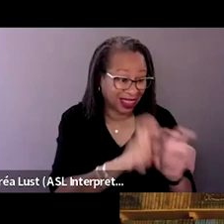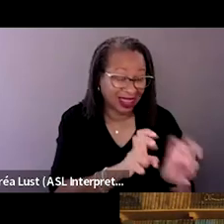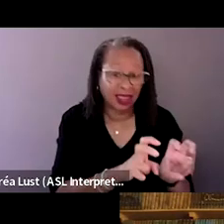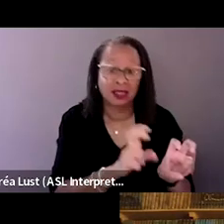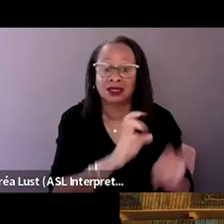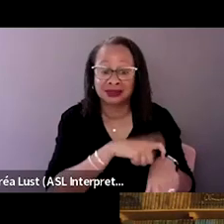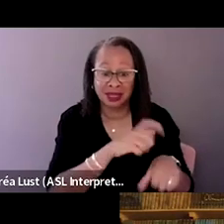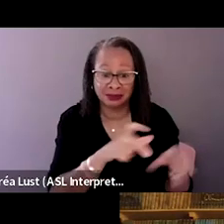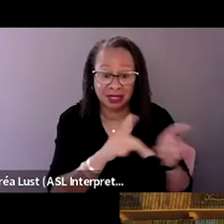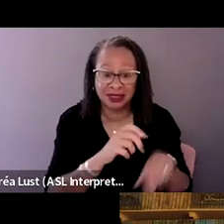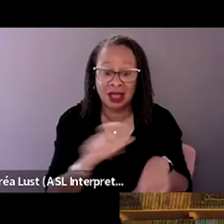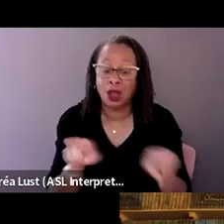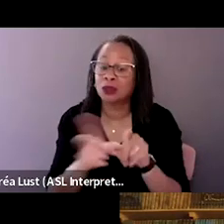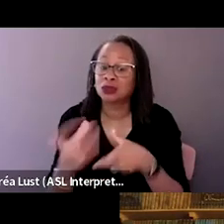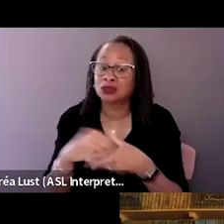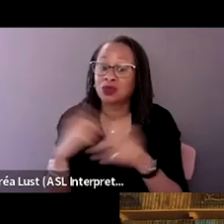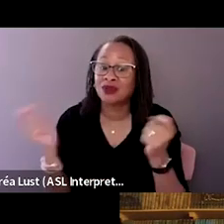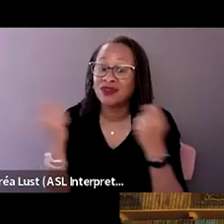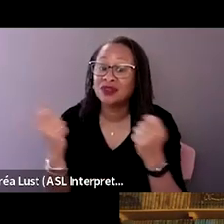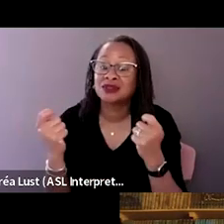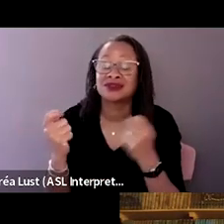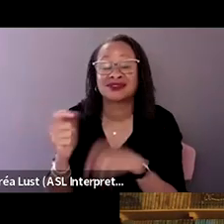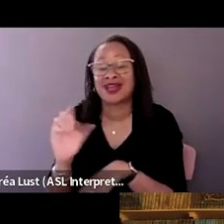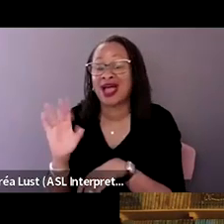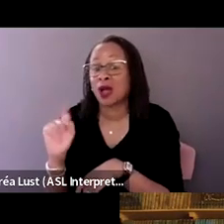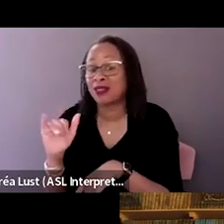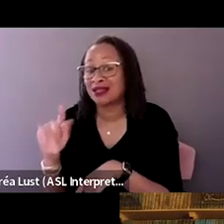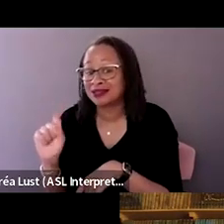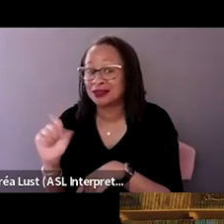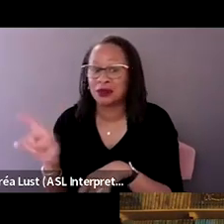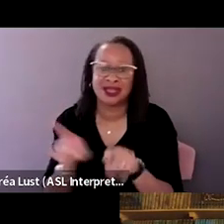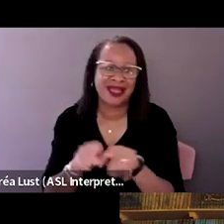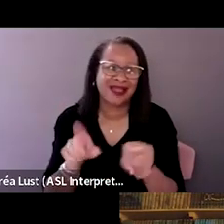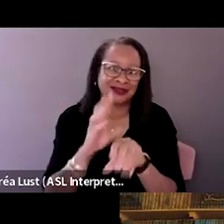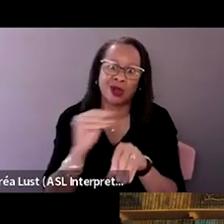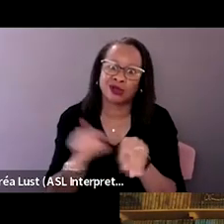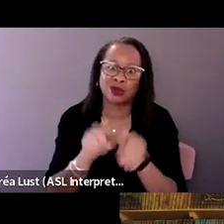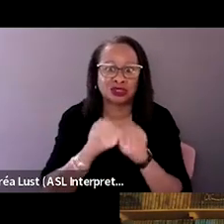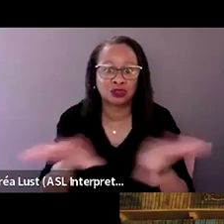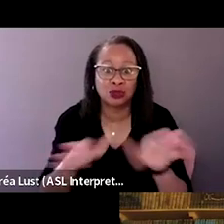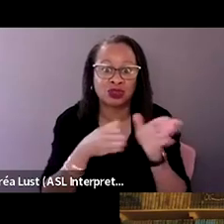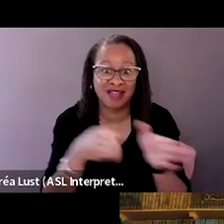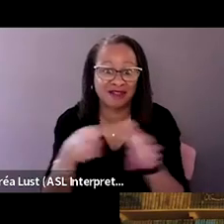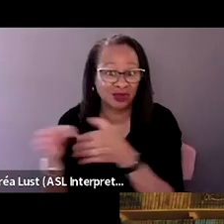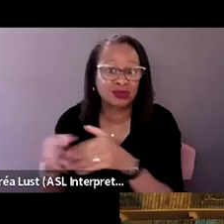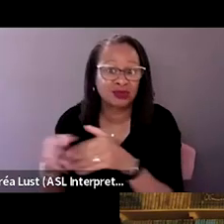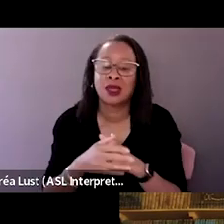and it includes festival outlets and distribution avenues. You know, someone helping you get your film